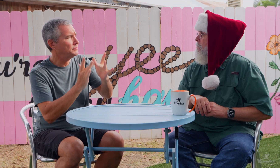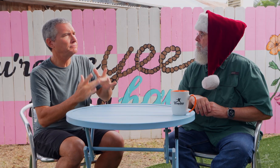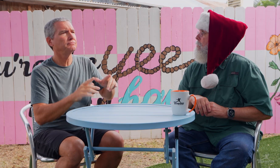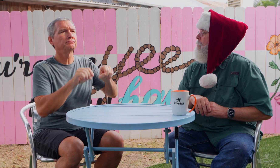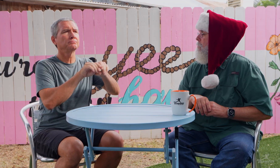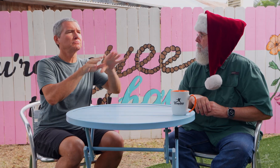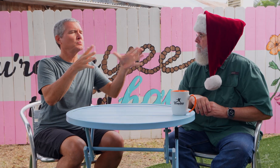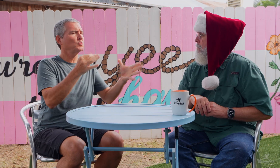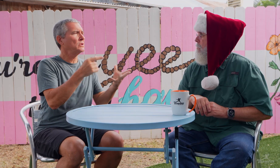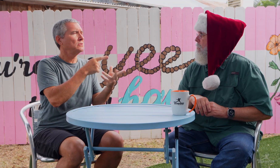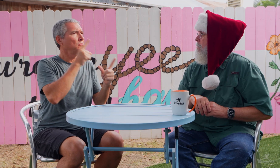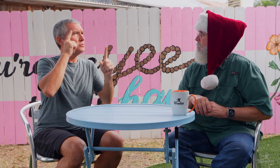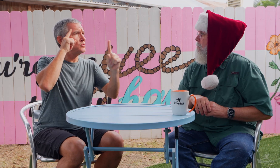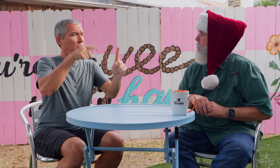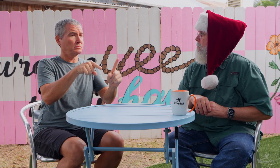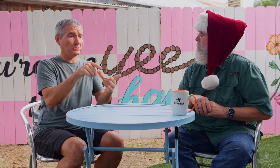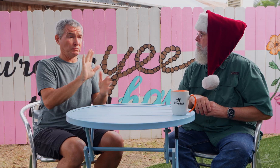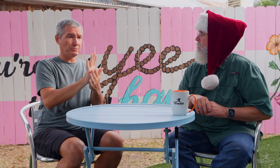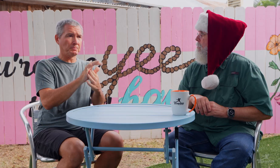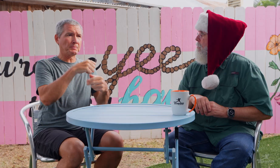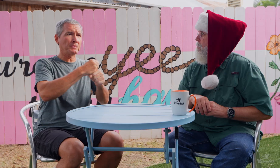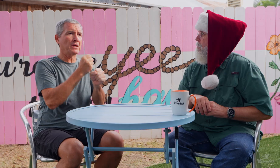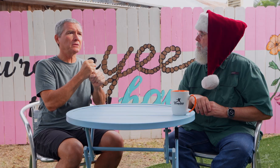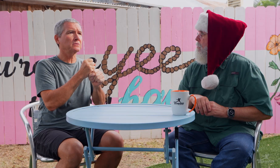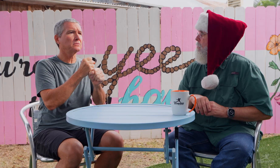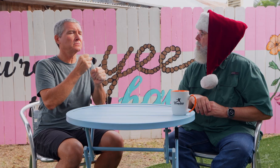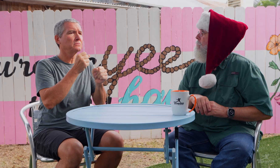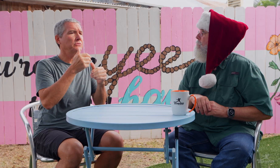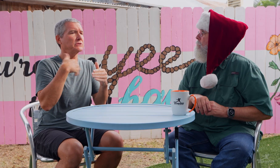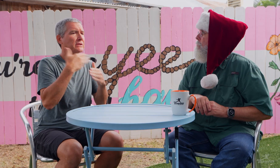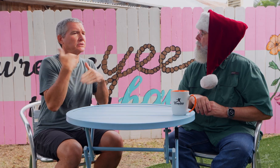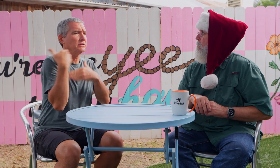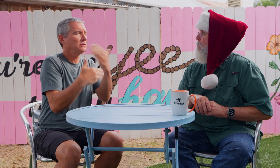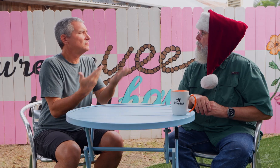What do you hope the film will do for the next generation?